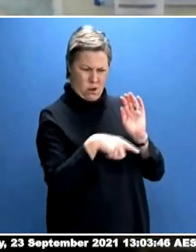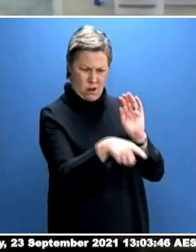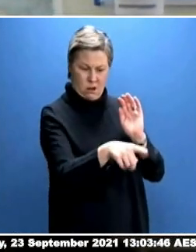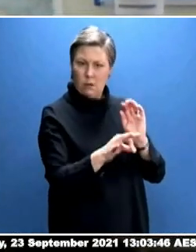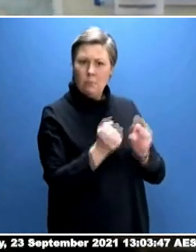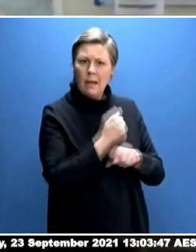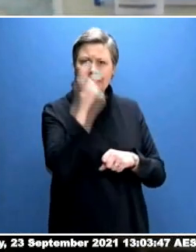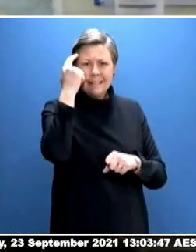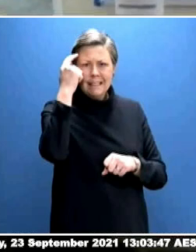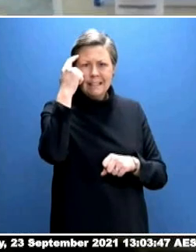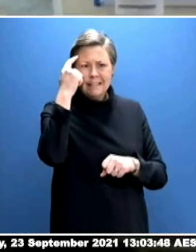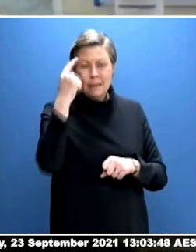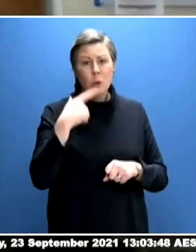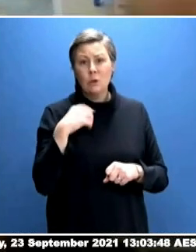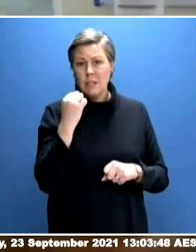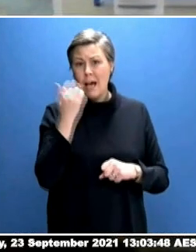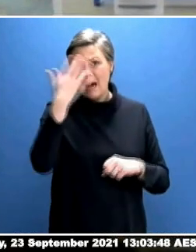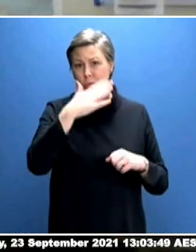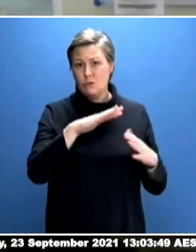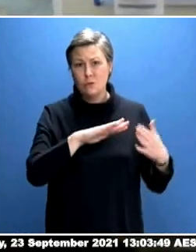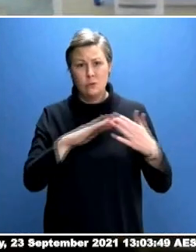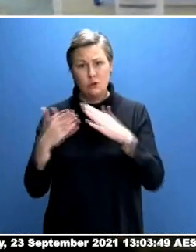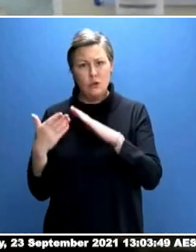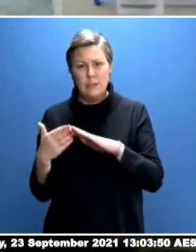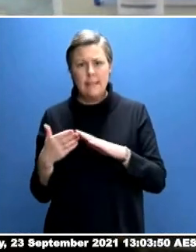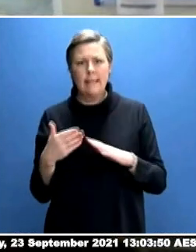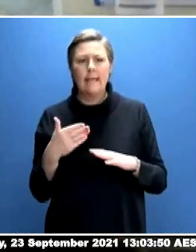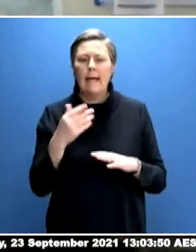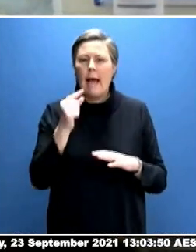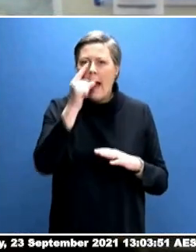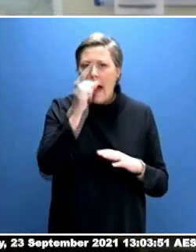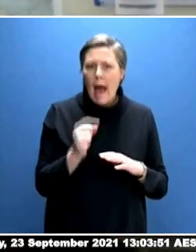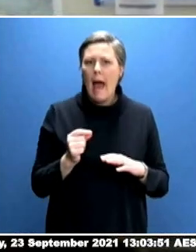The Aboriginal community, you have that ability of knowing the extended